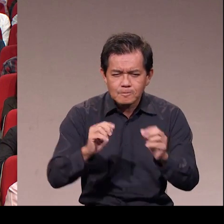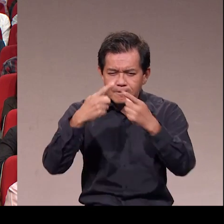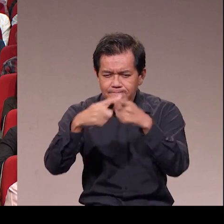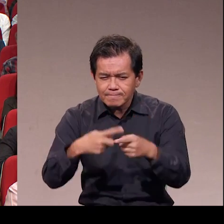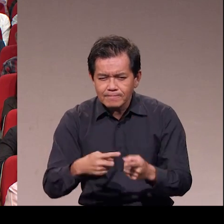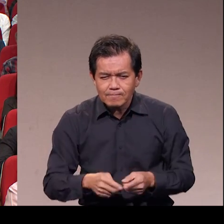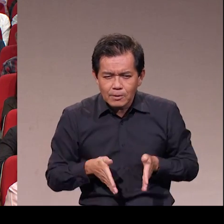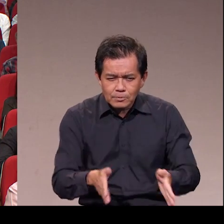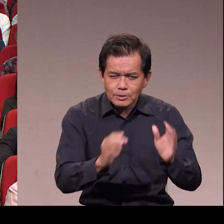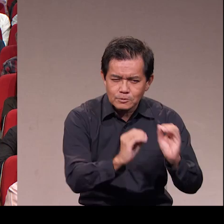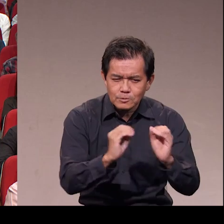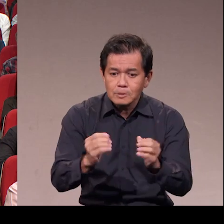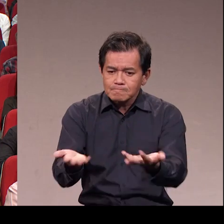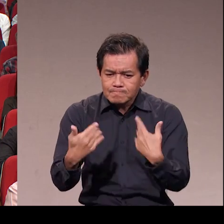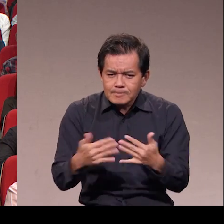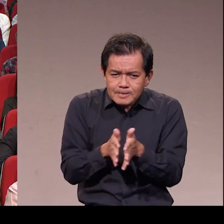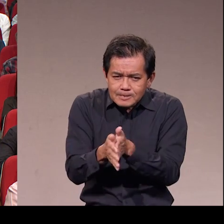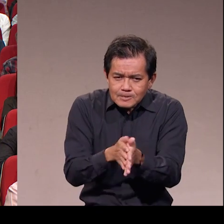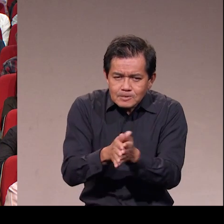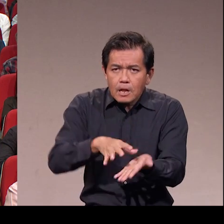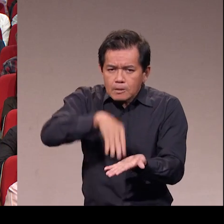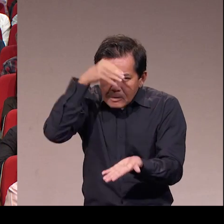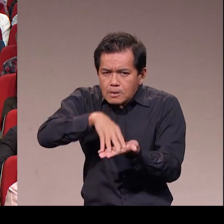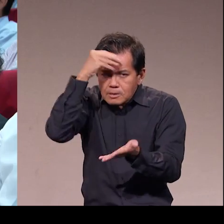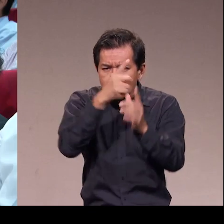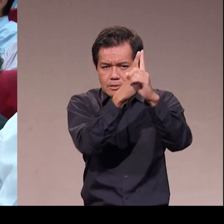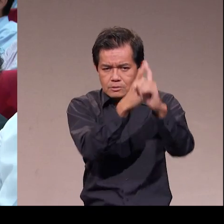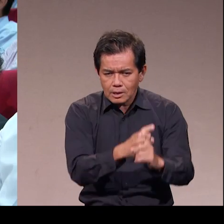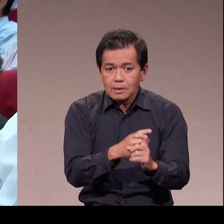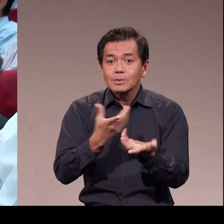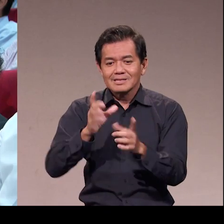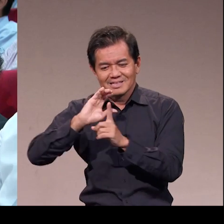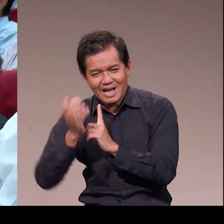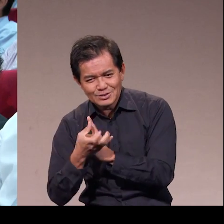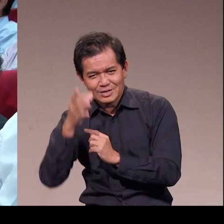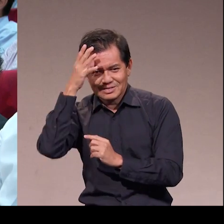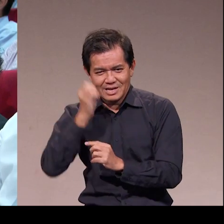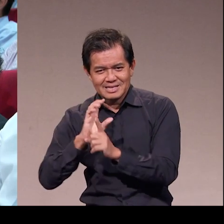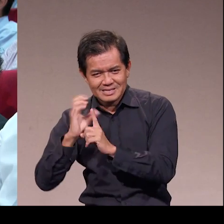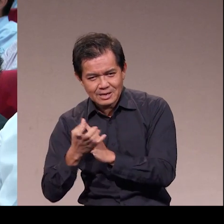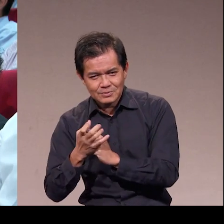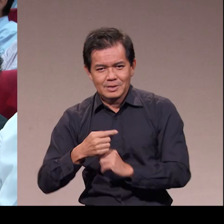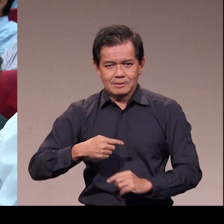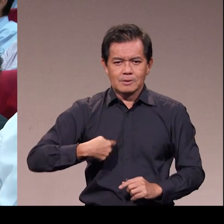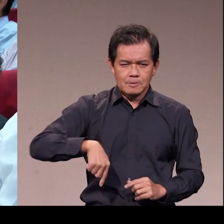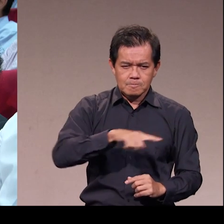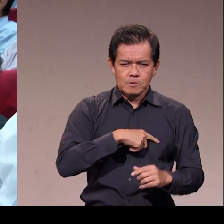language and culture. Our educators' efforts and dedication have helped generations of Singapore build a